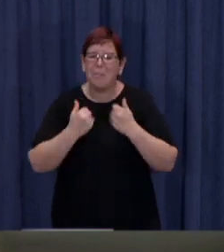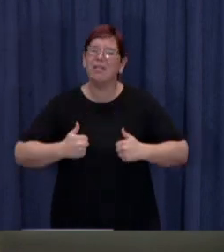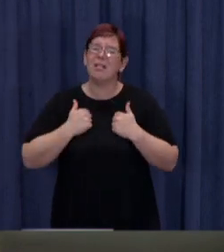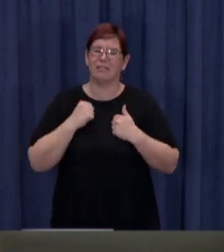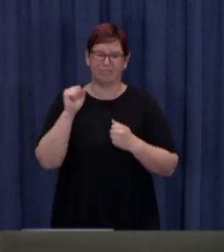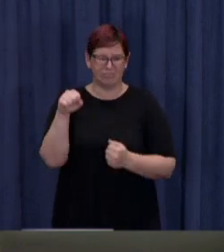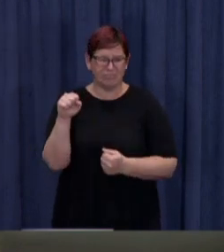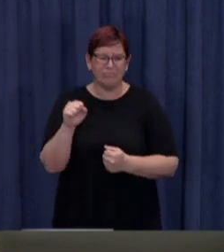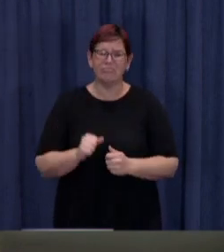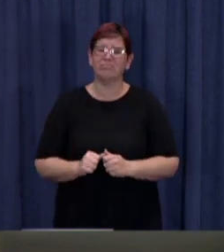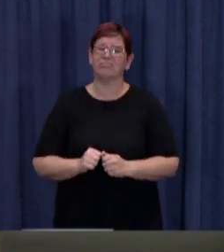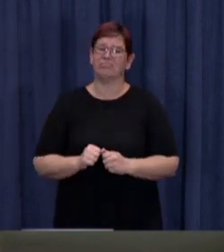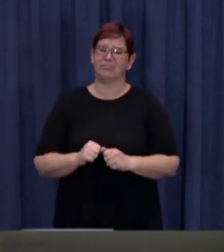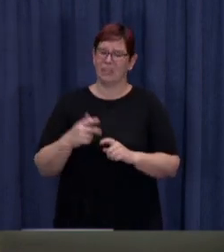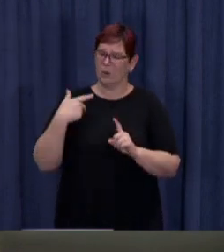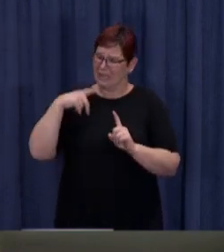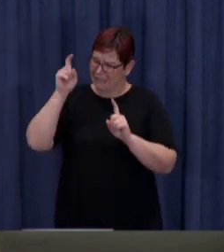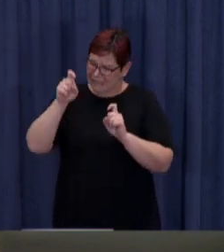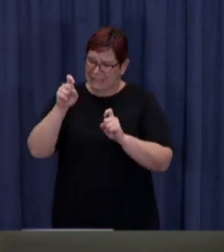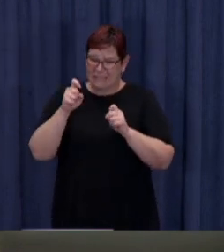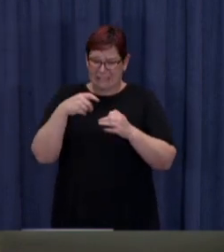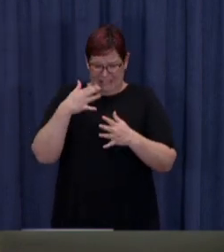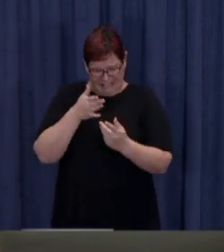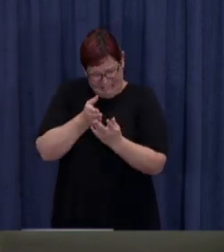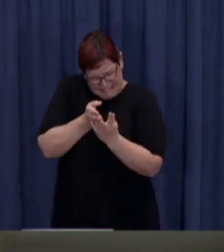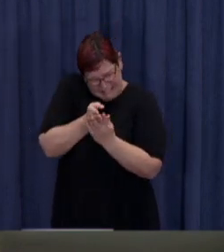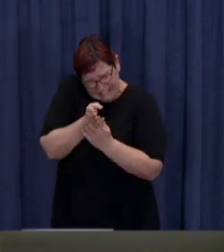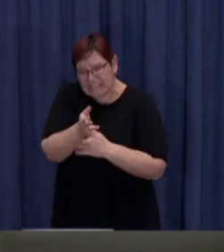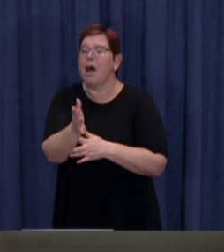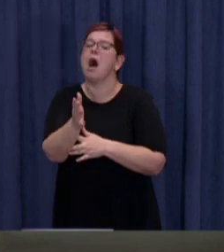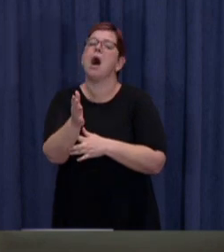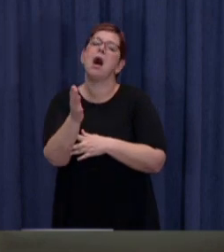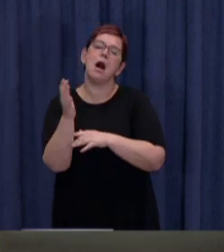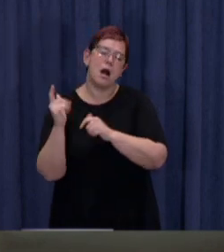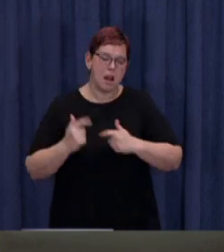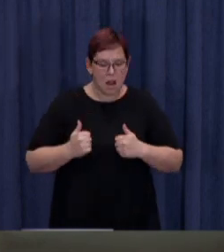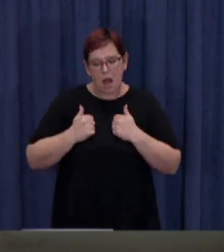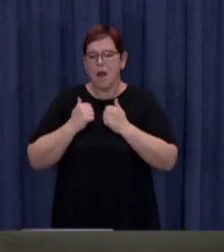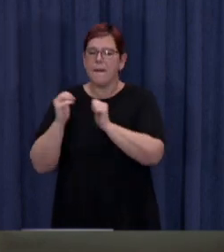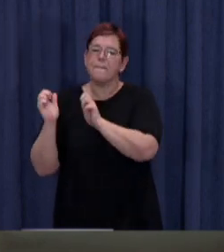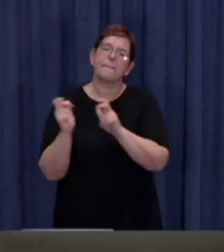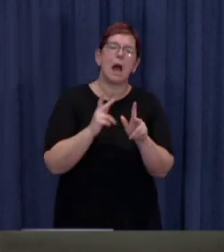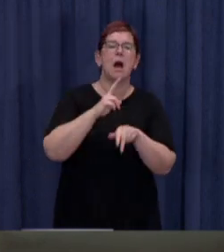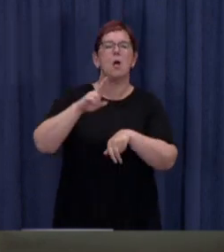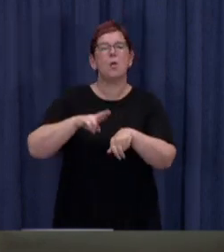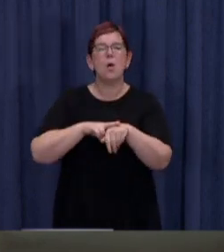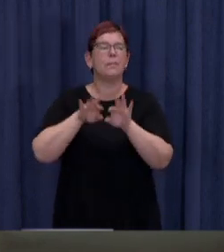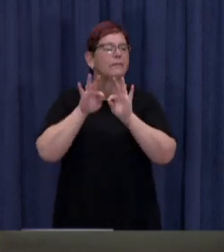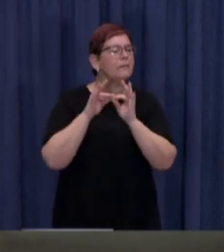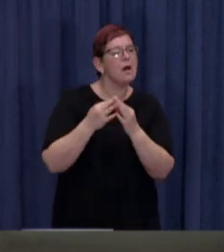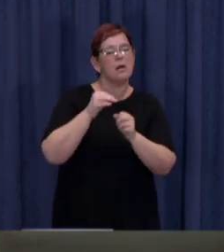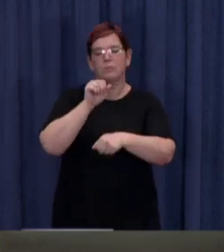so privileged to enjoy here in the City of Toronto and I strongly believe that the actions we are undertaking now together with those of the other